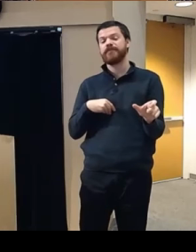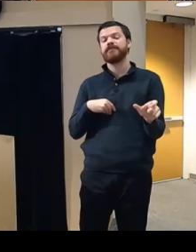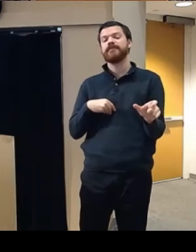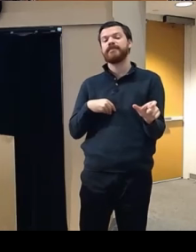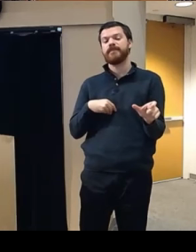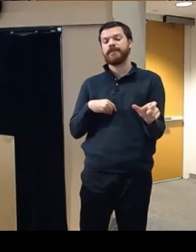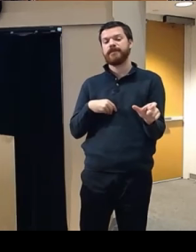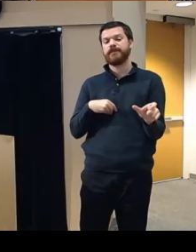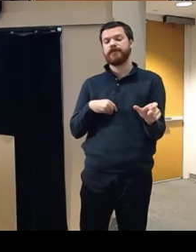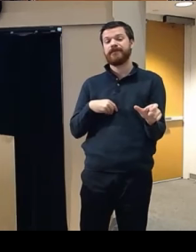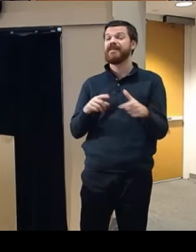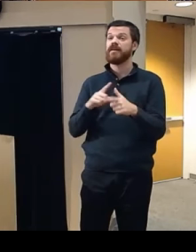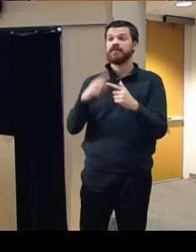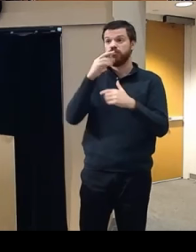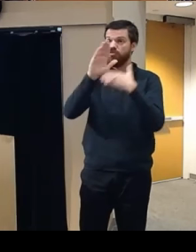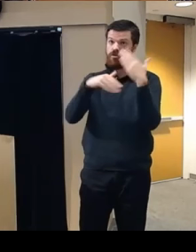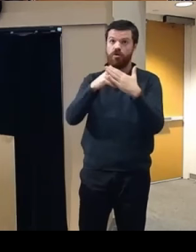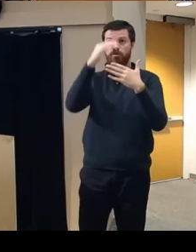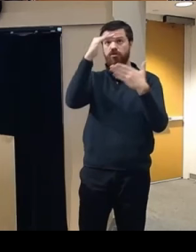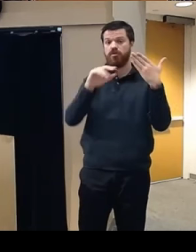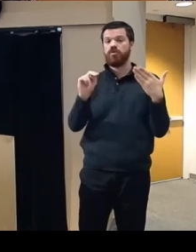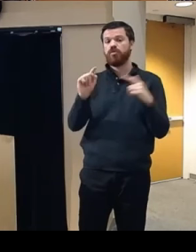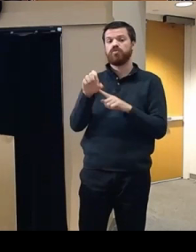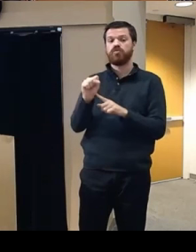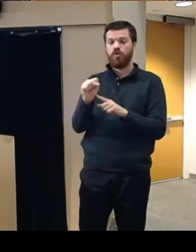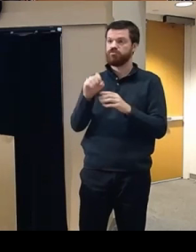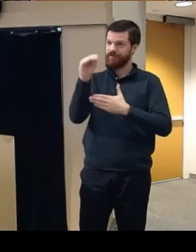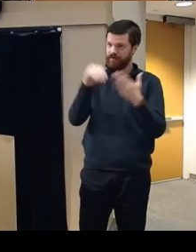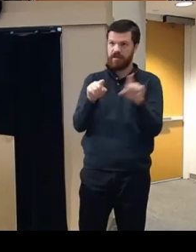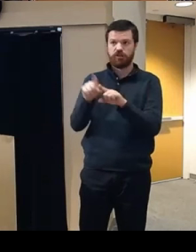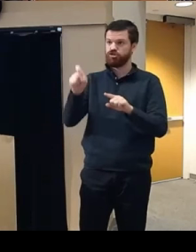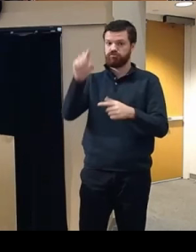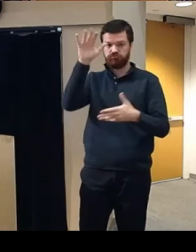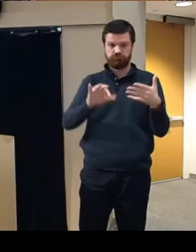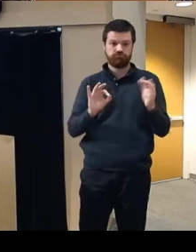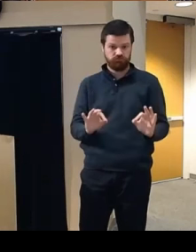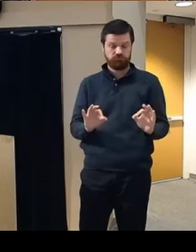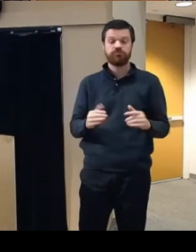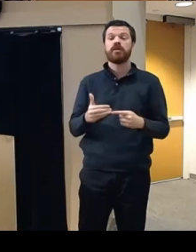so now I can see all of these notes are filled out as they should be the next thing I need to do is